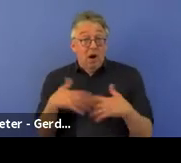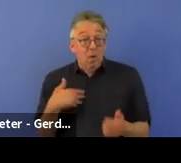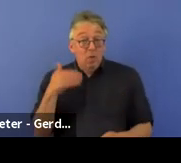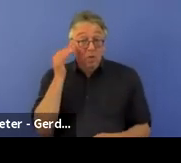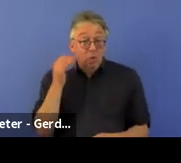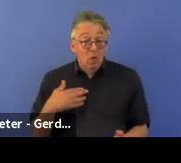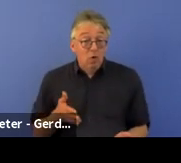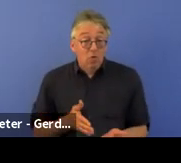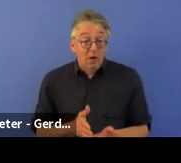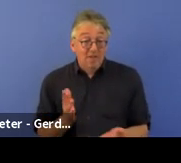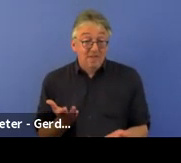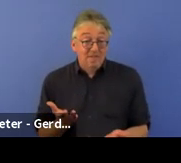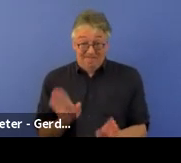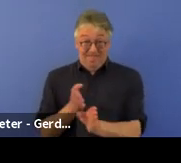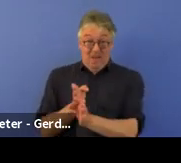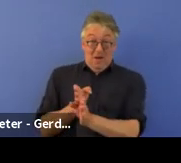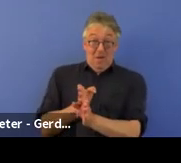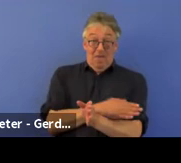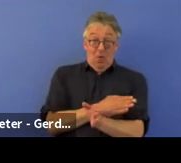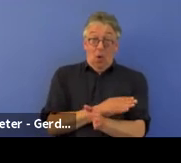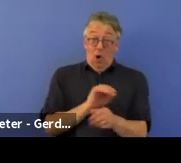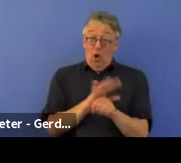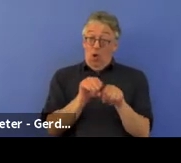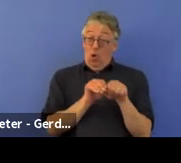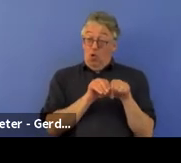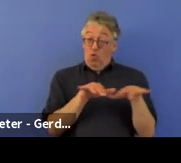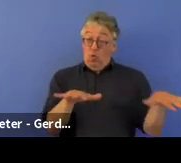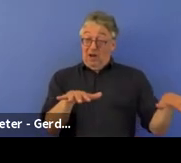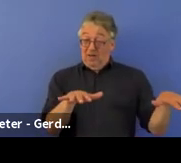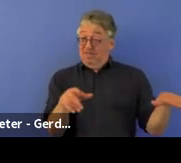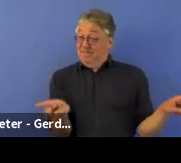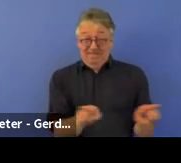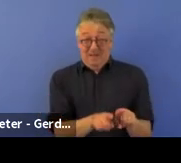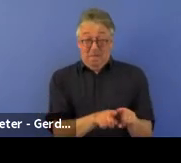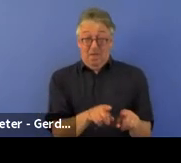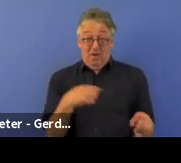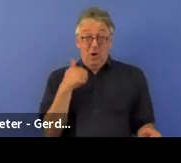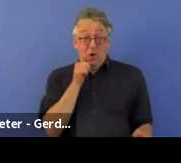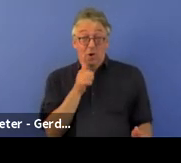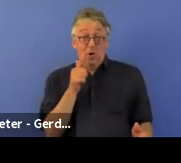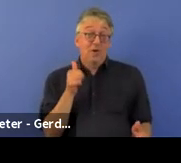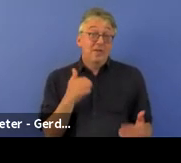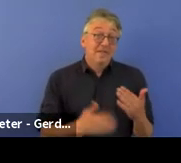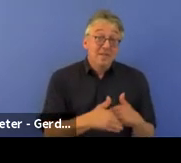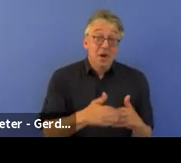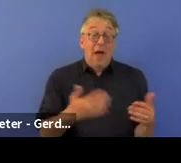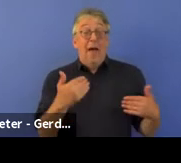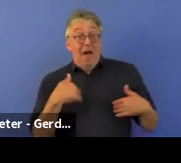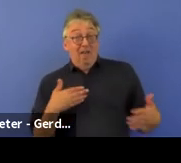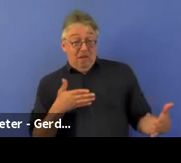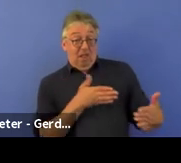whether it is accessing education or socialization. Even before the pandemic in most countries there was a lack of